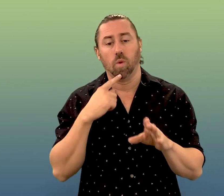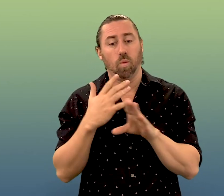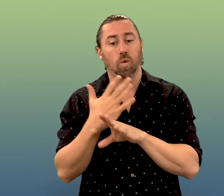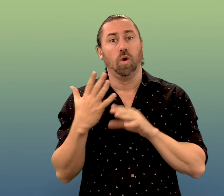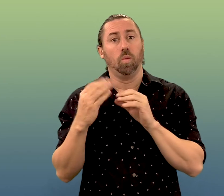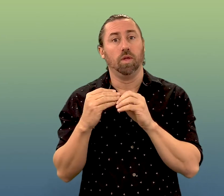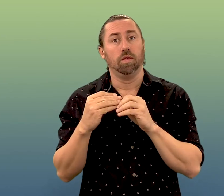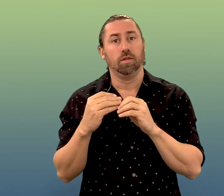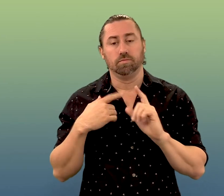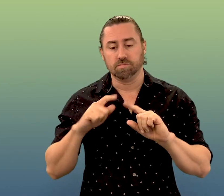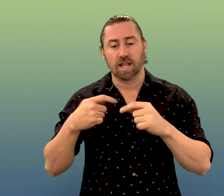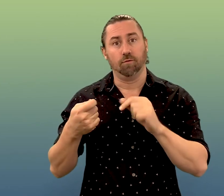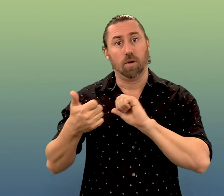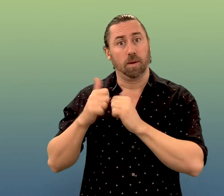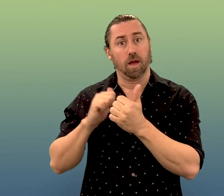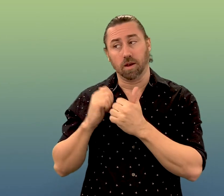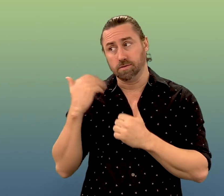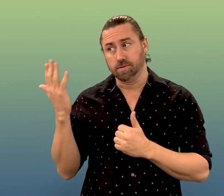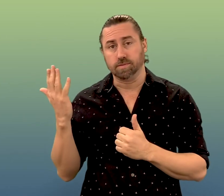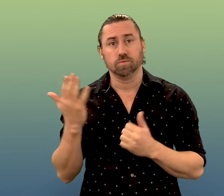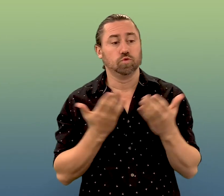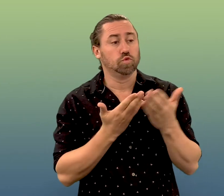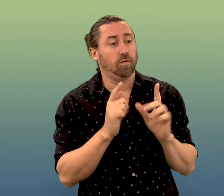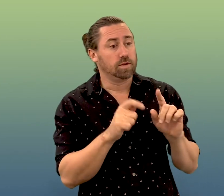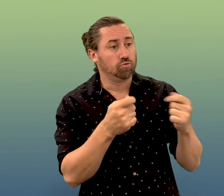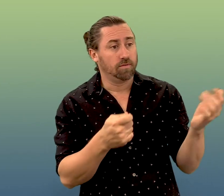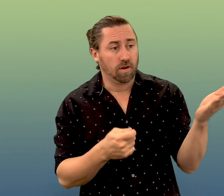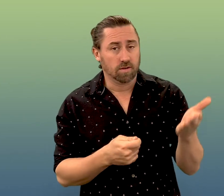TMR we'll work collaboratively with our delivery partners,